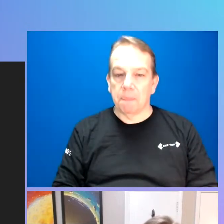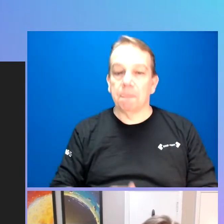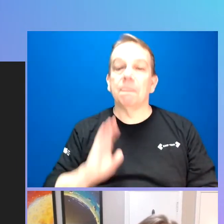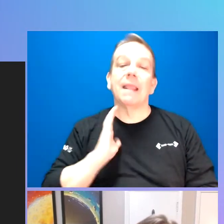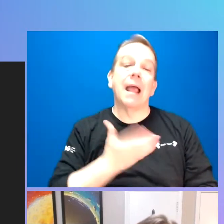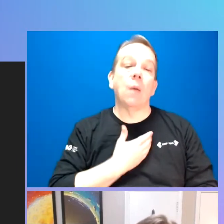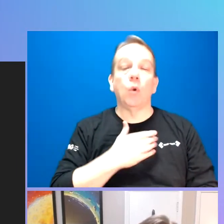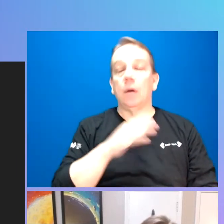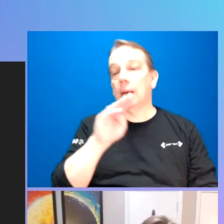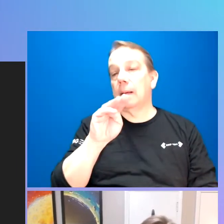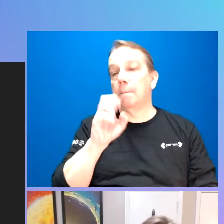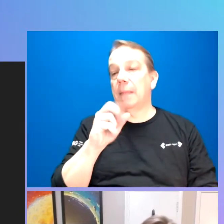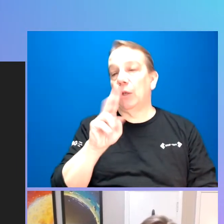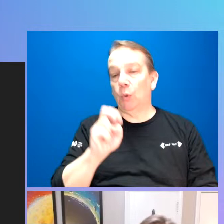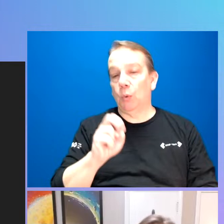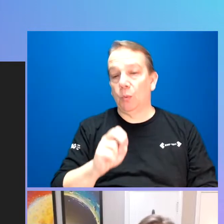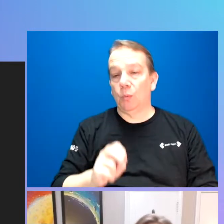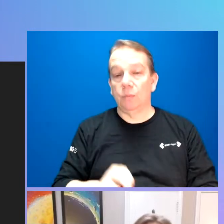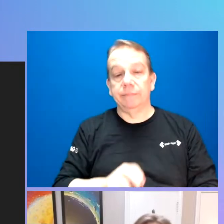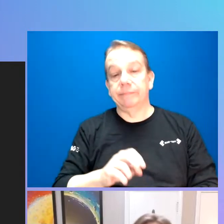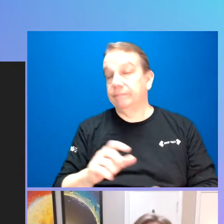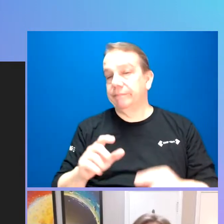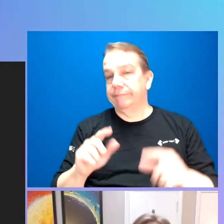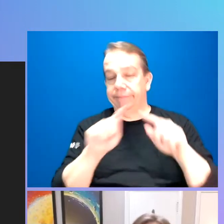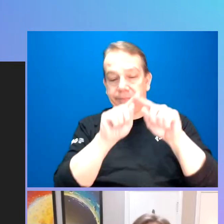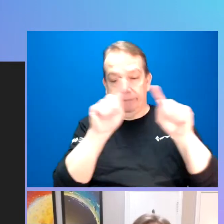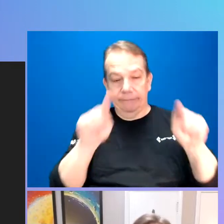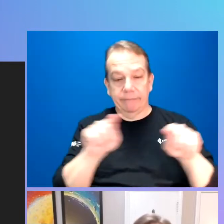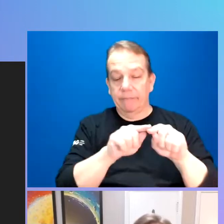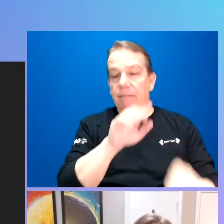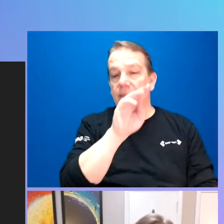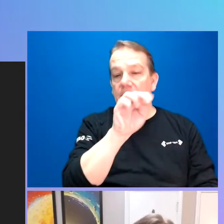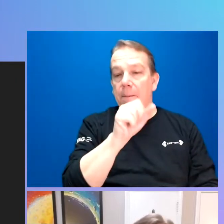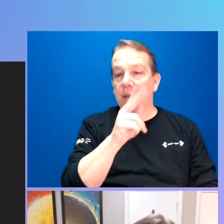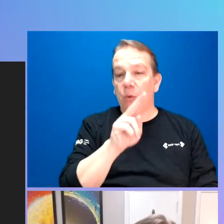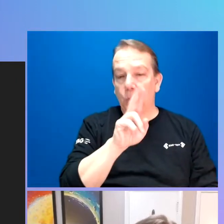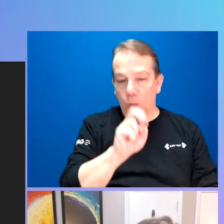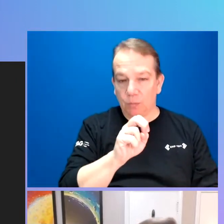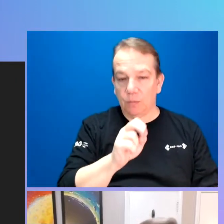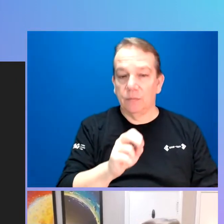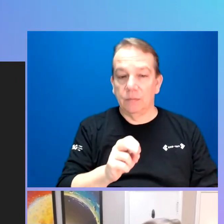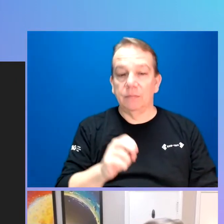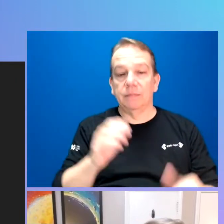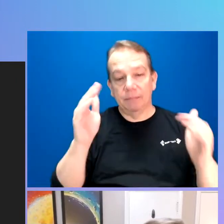here has a name of menu and our